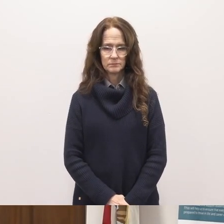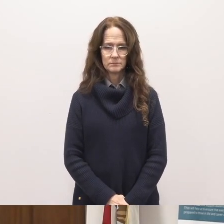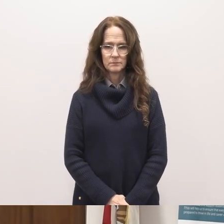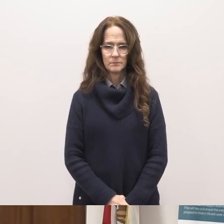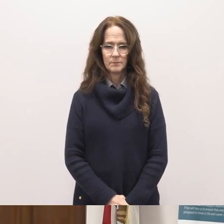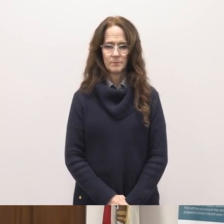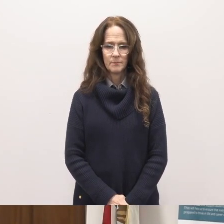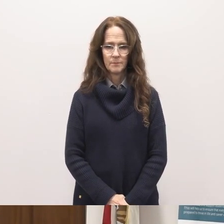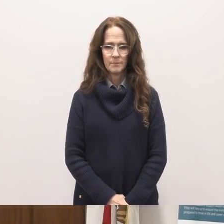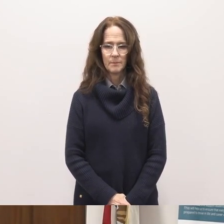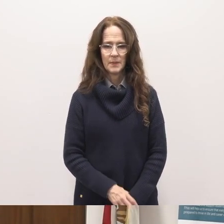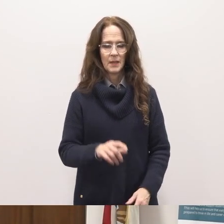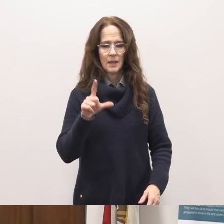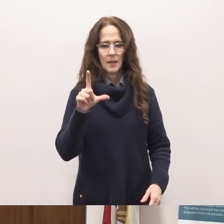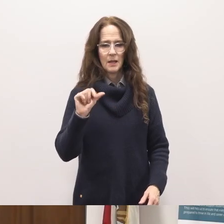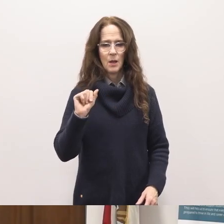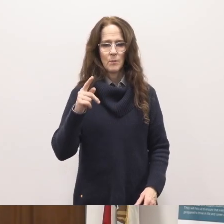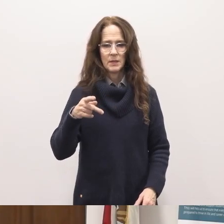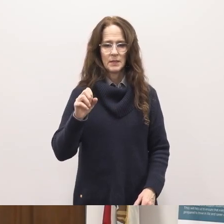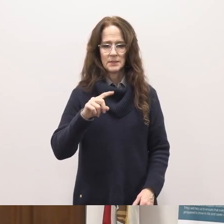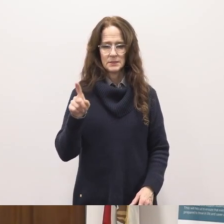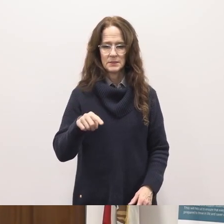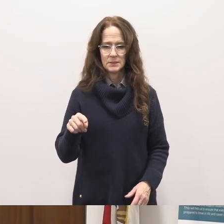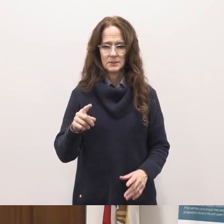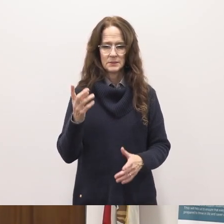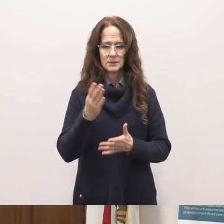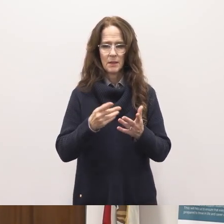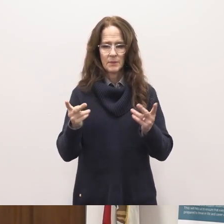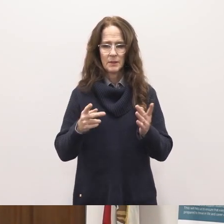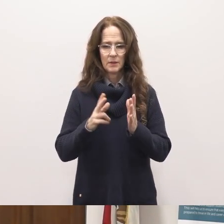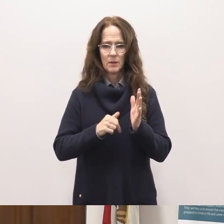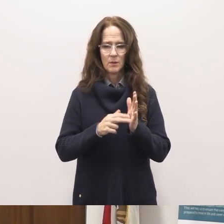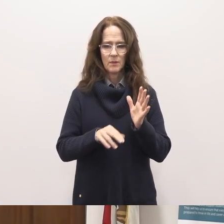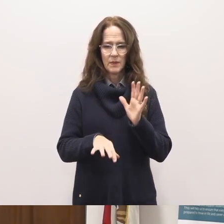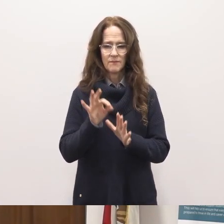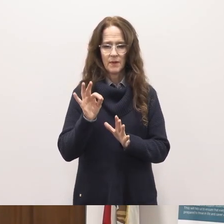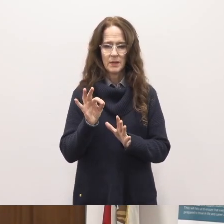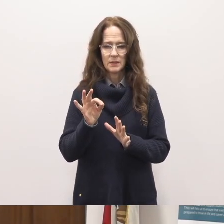I just have a question. I think somewhere there, I read that the finding regarding the deficiencies